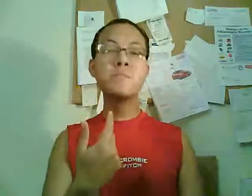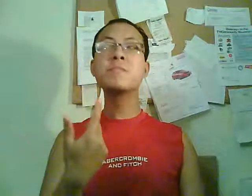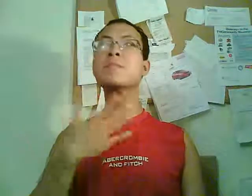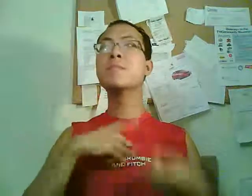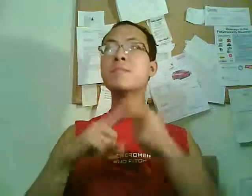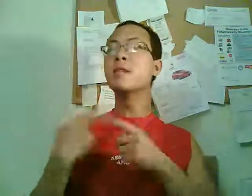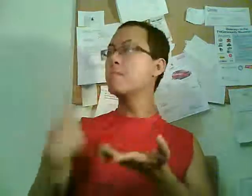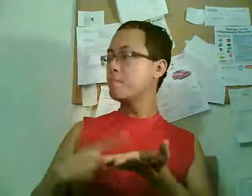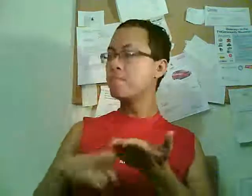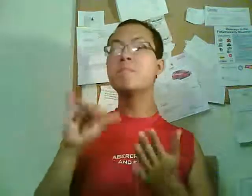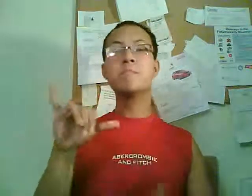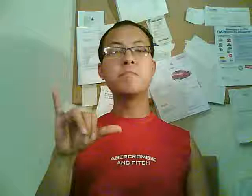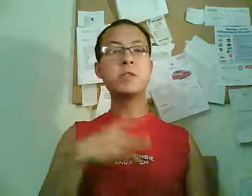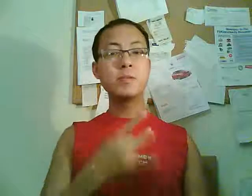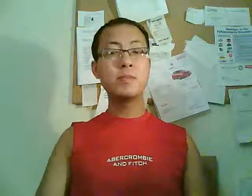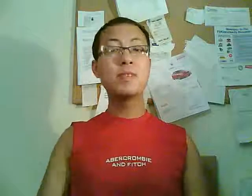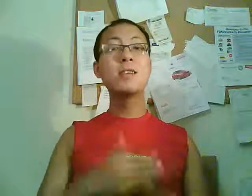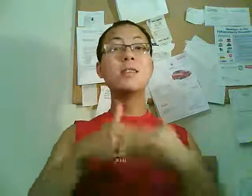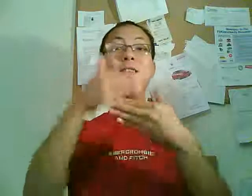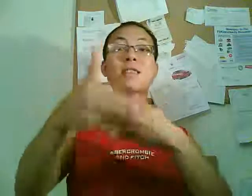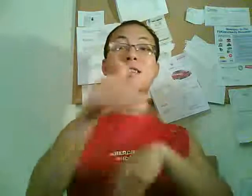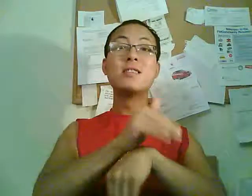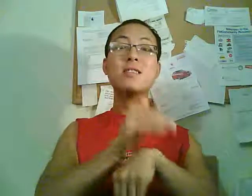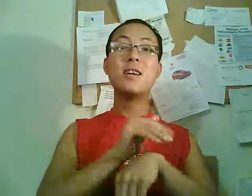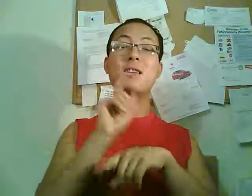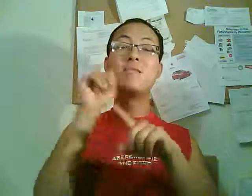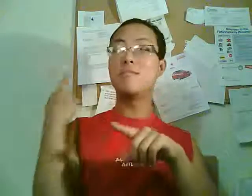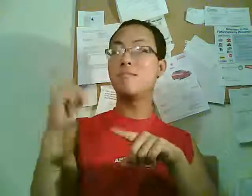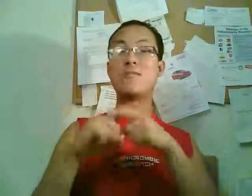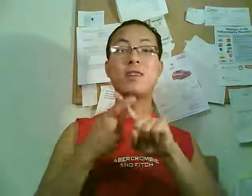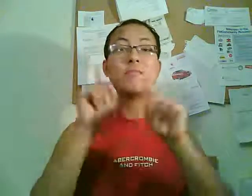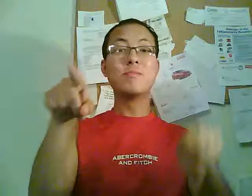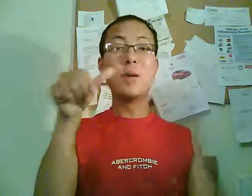My friend and I discussed this concept. We found it interesting. The next night, my friend and I went to a bar.